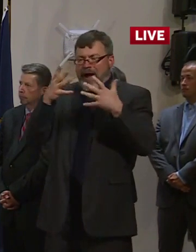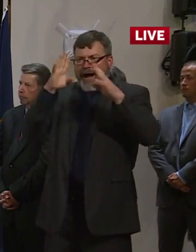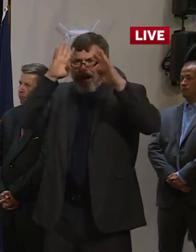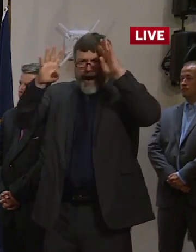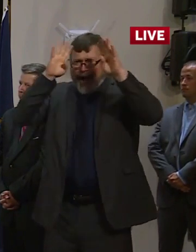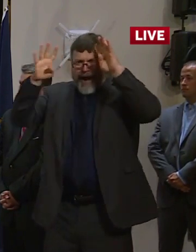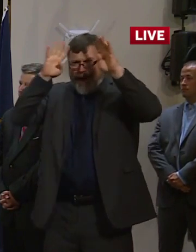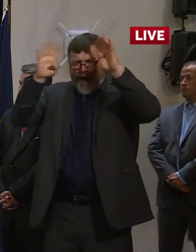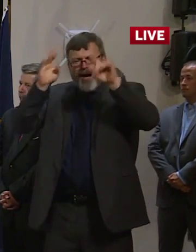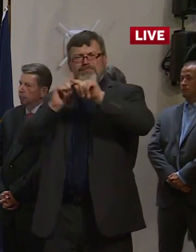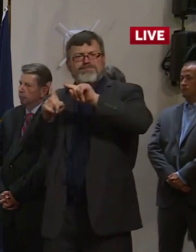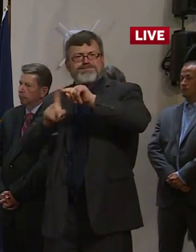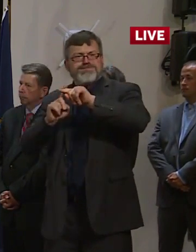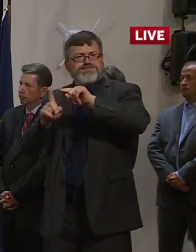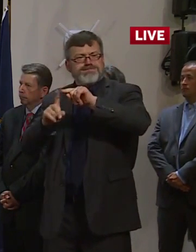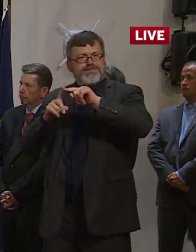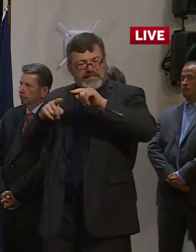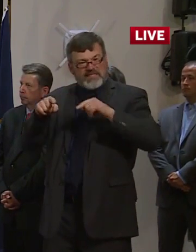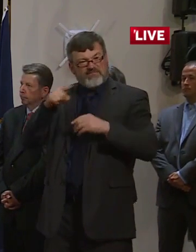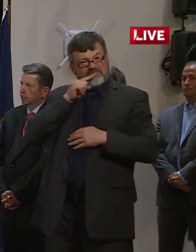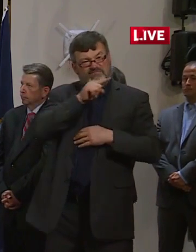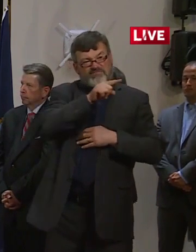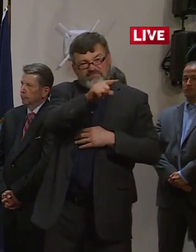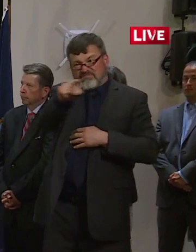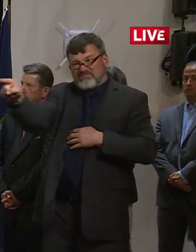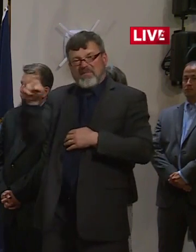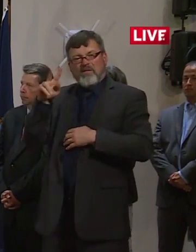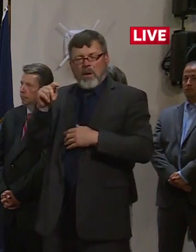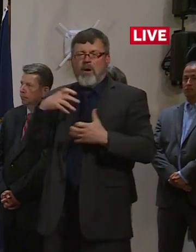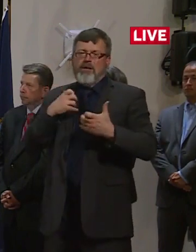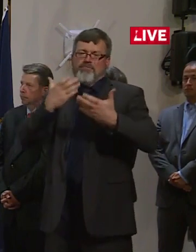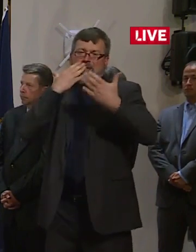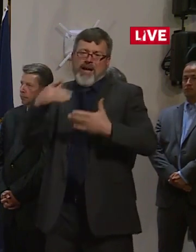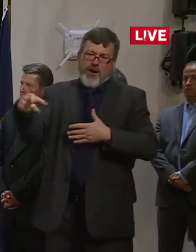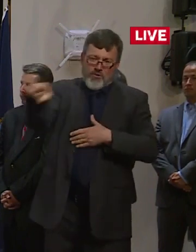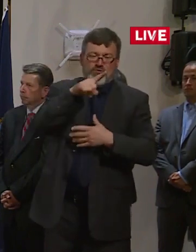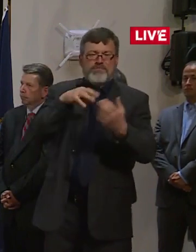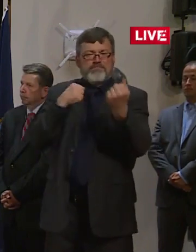AND OUR CARE AND RESPECT FOR ONE ANOTHER.